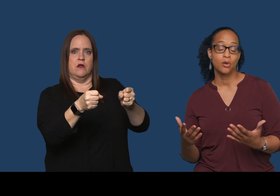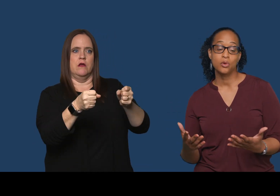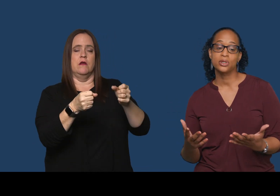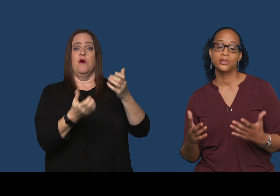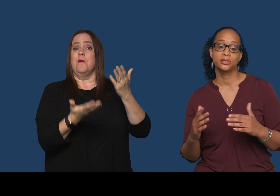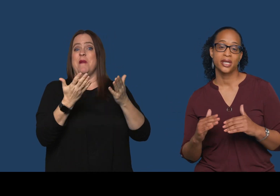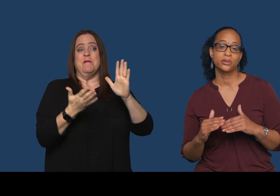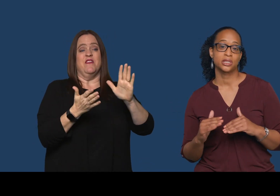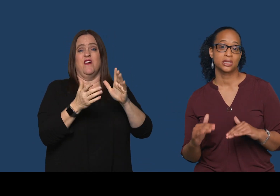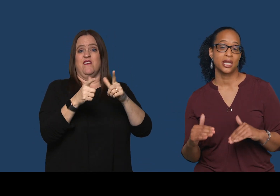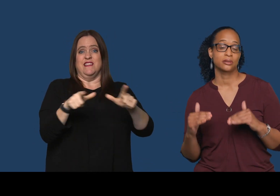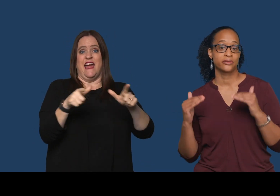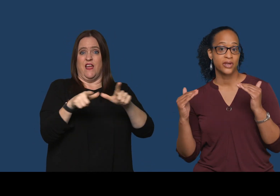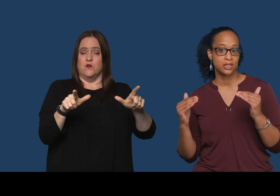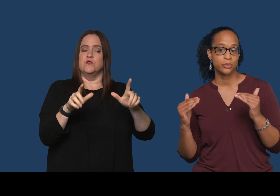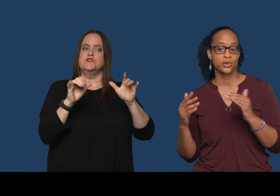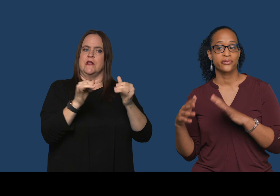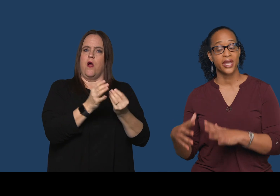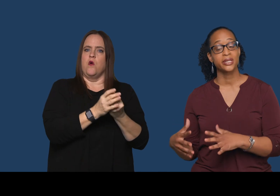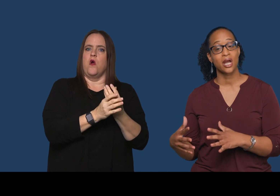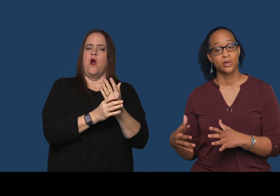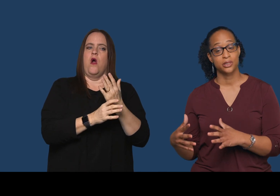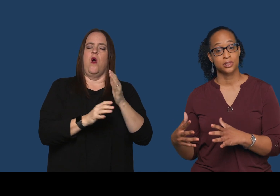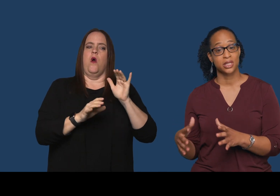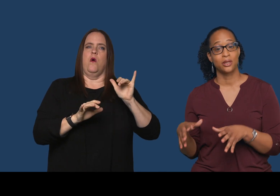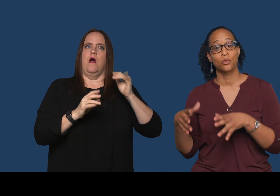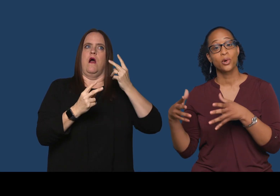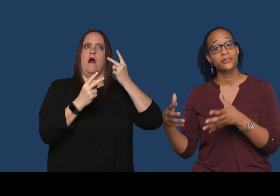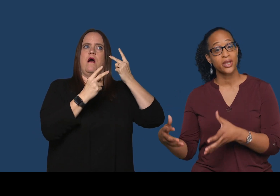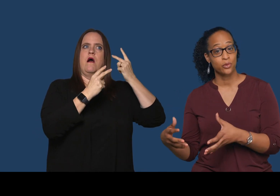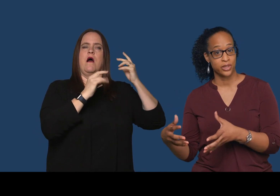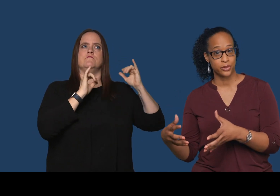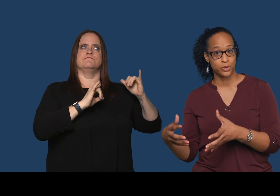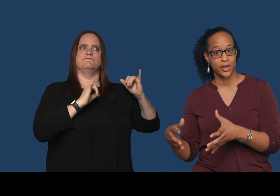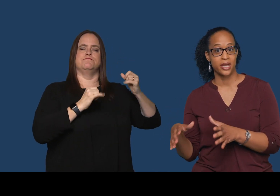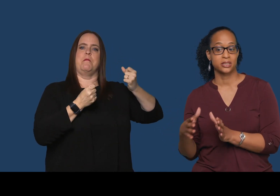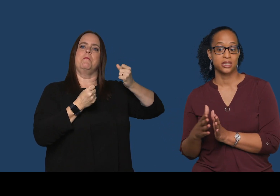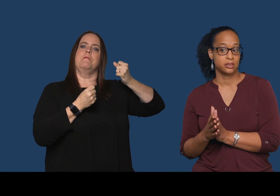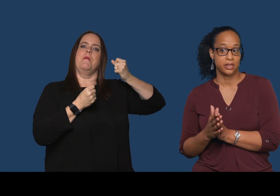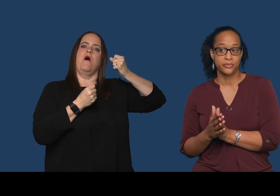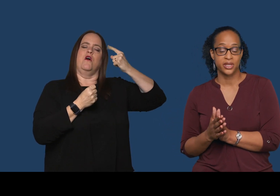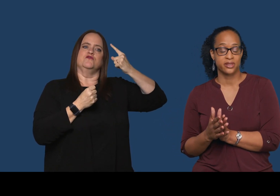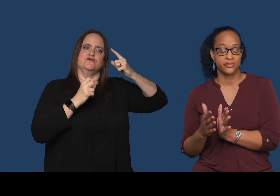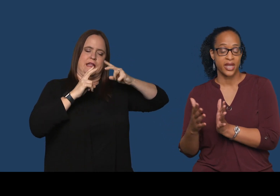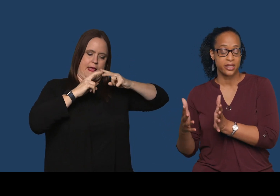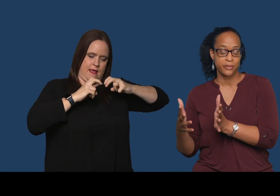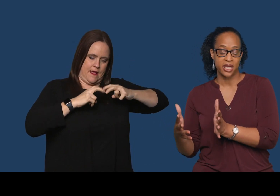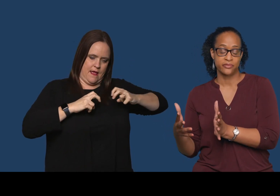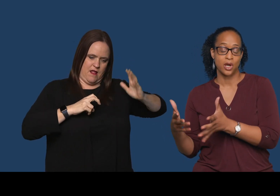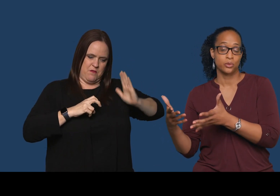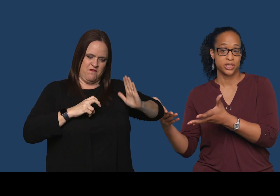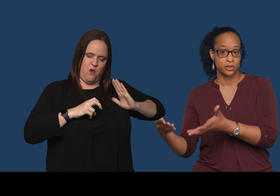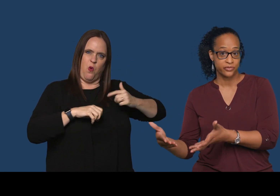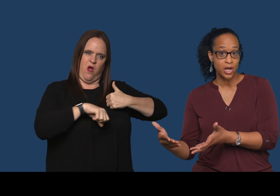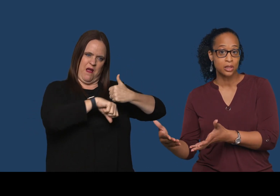Or their language has now developed where they now understand what they went through as something that they may have thought was their fault,